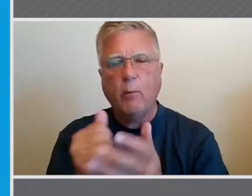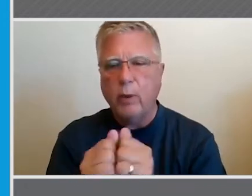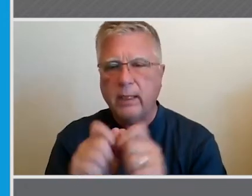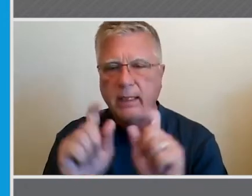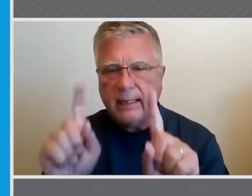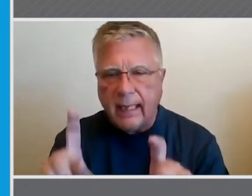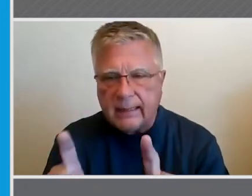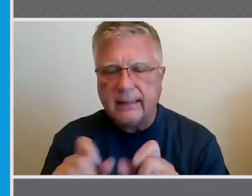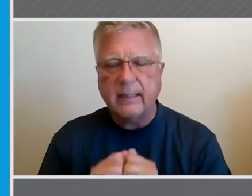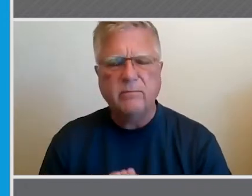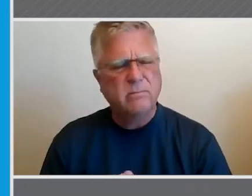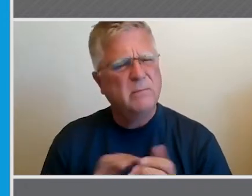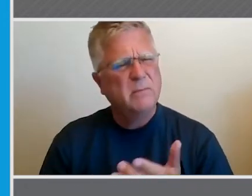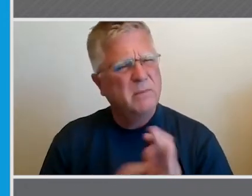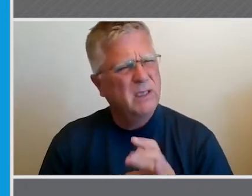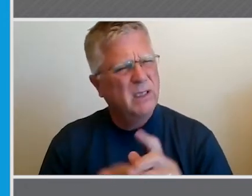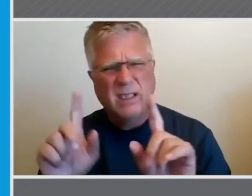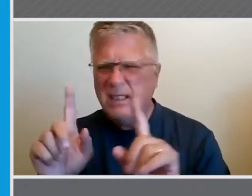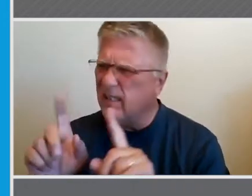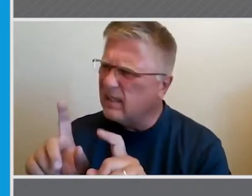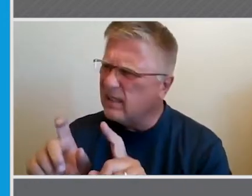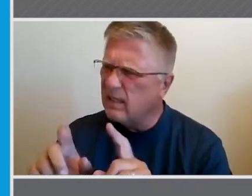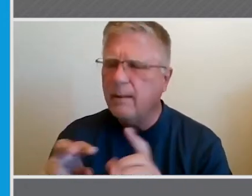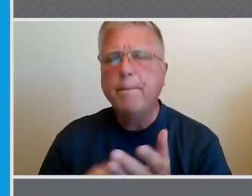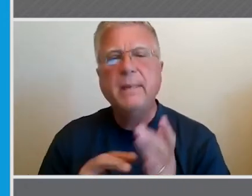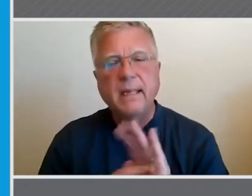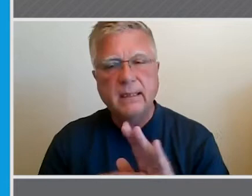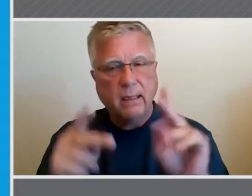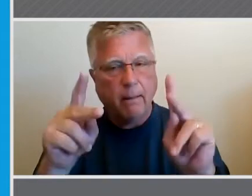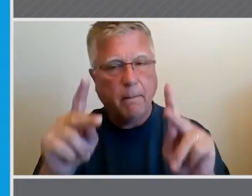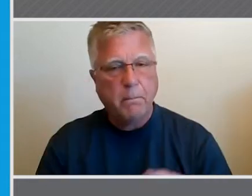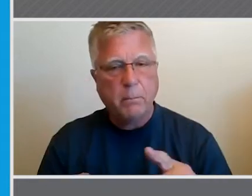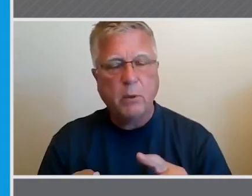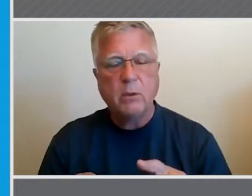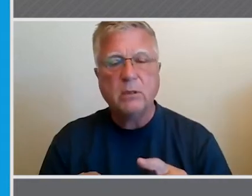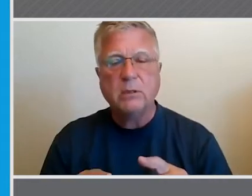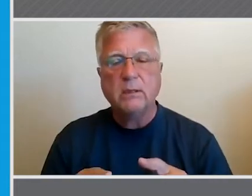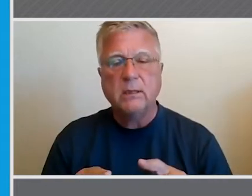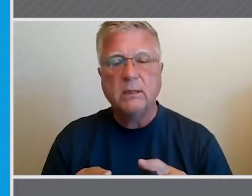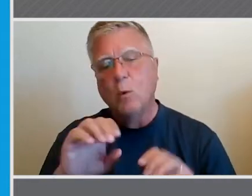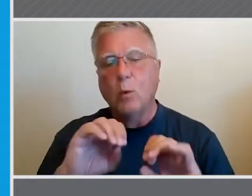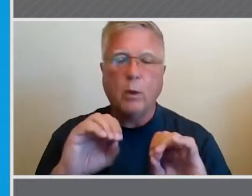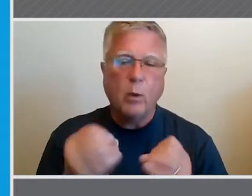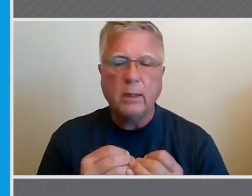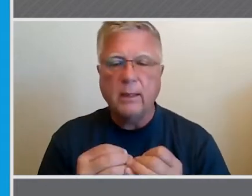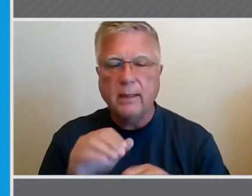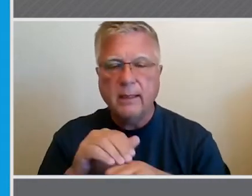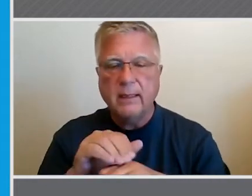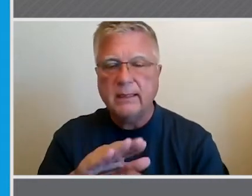That's where person were to for rather and organization since two people have two different